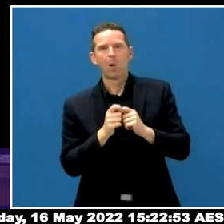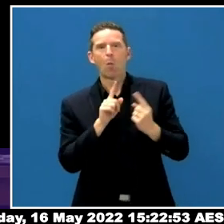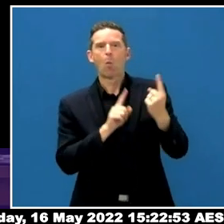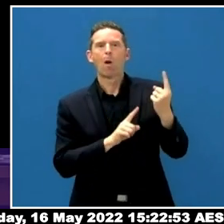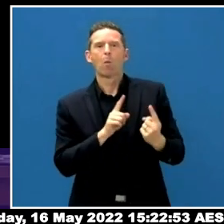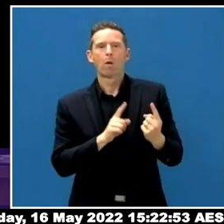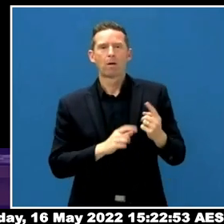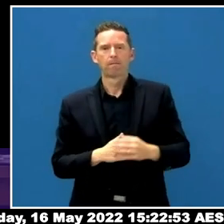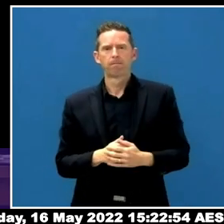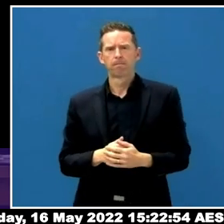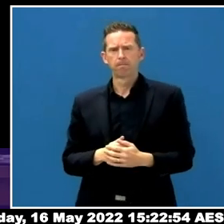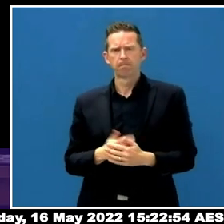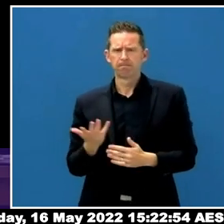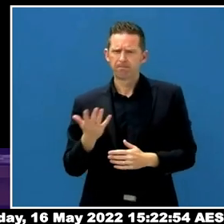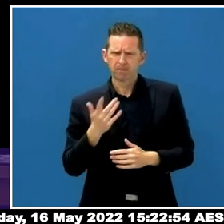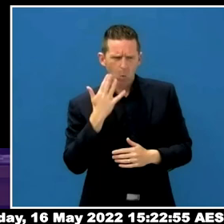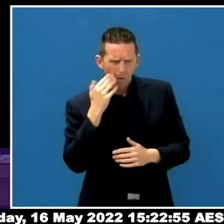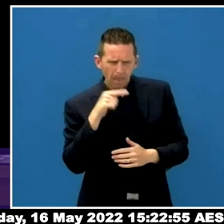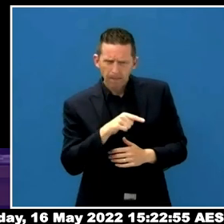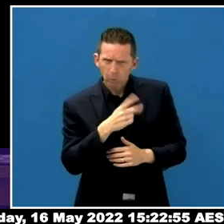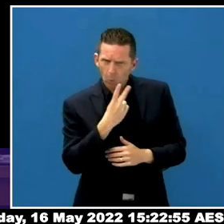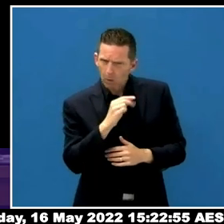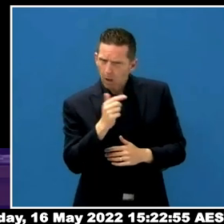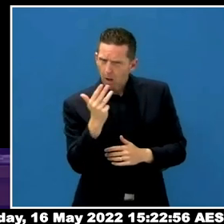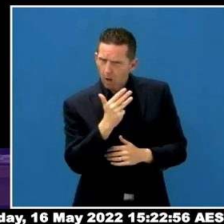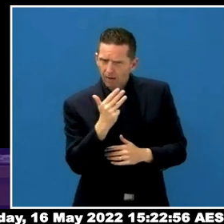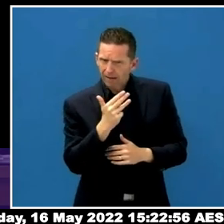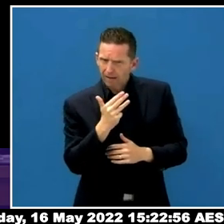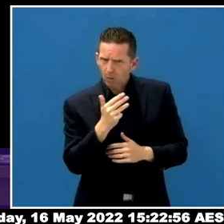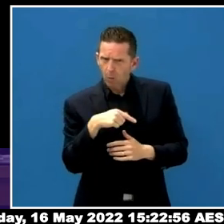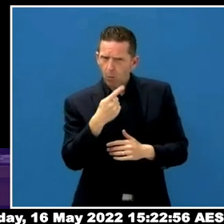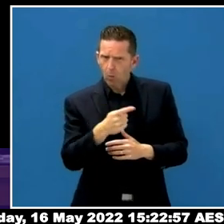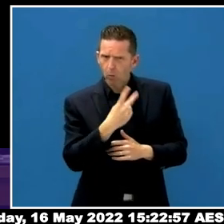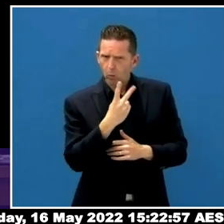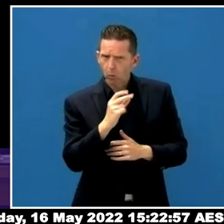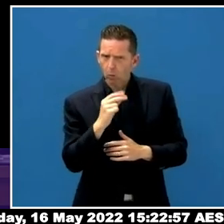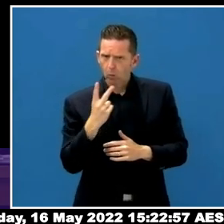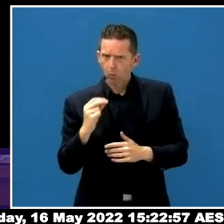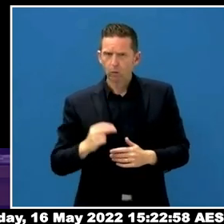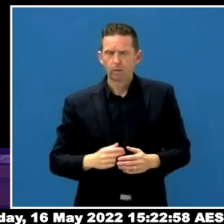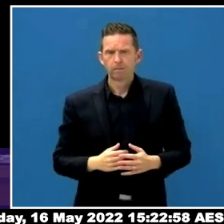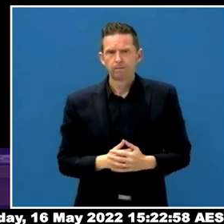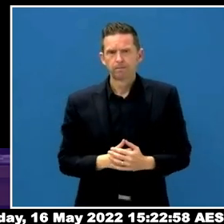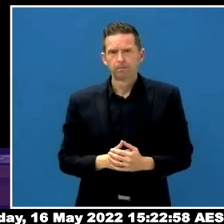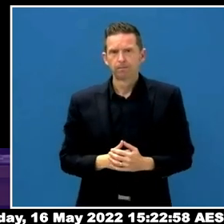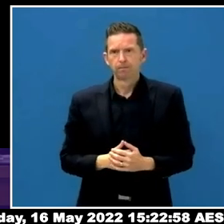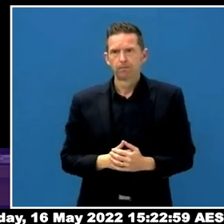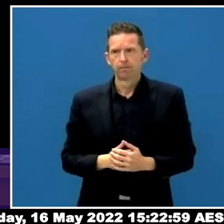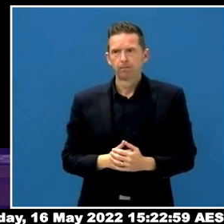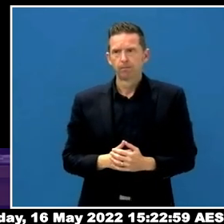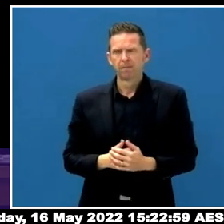That was - I think that was late 2019.